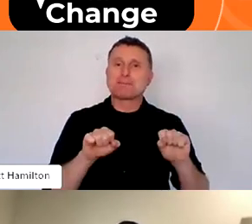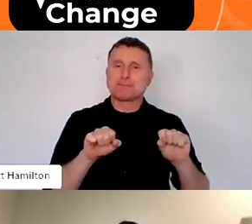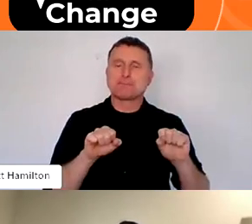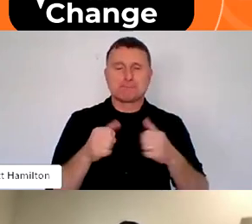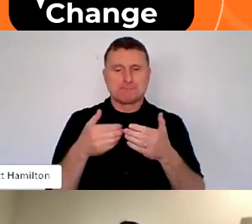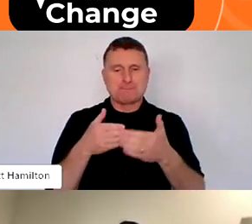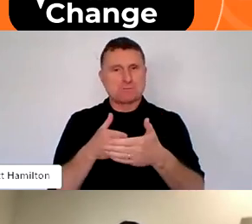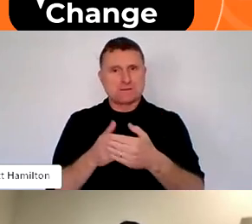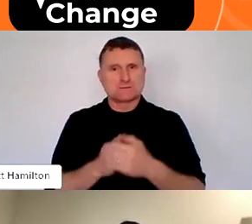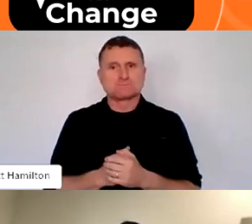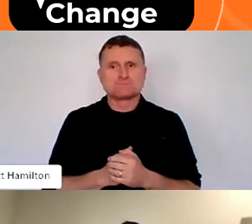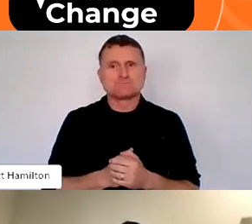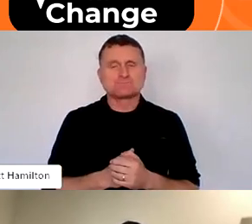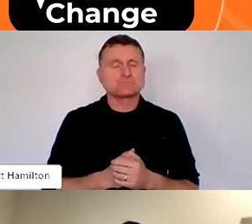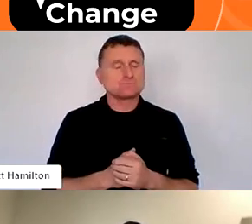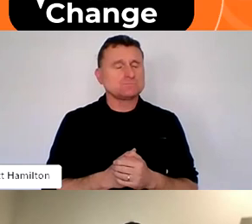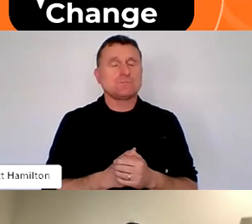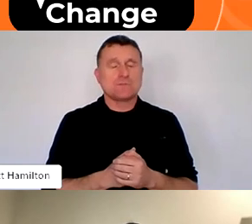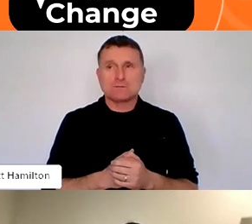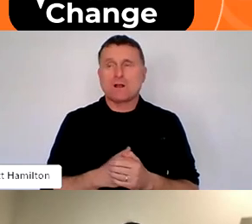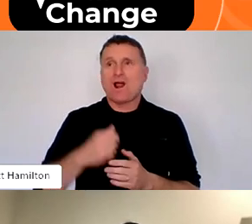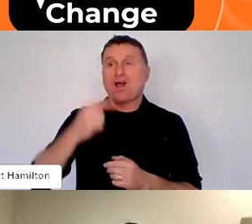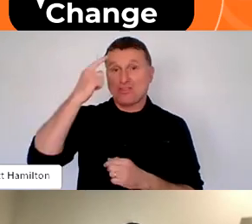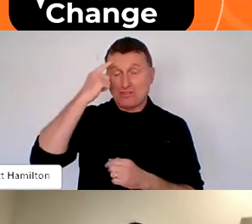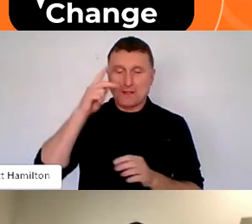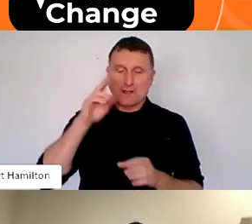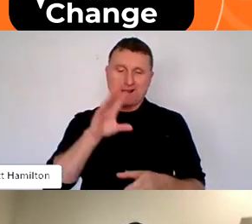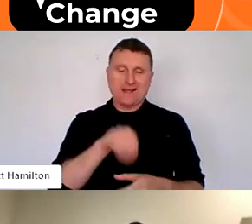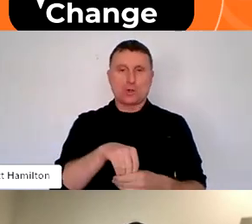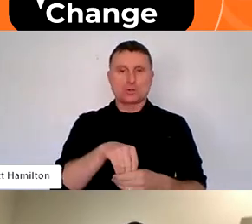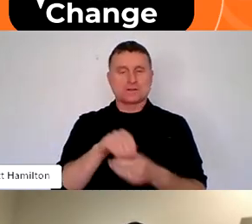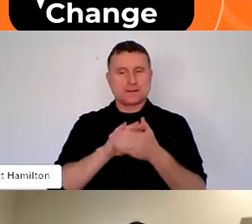see an image of three children wanting to watch a sports game.